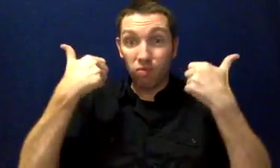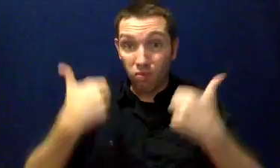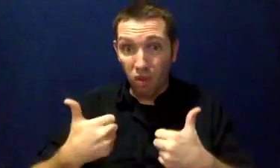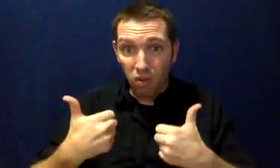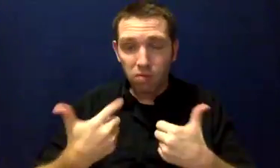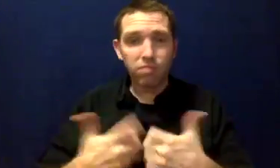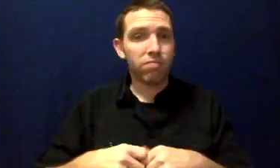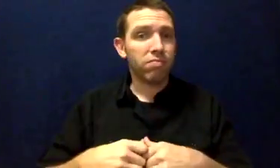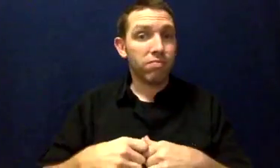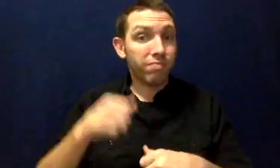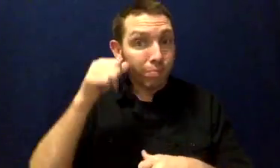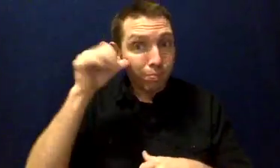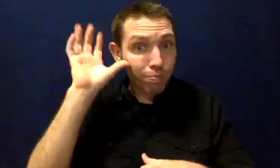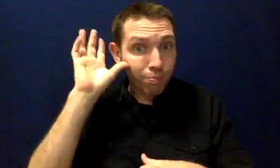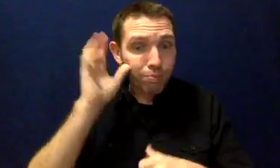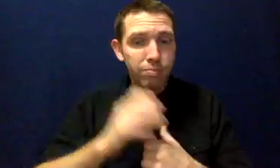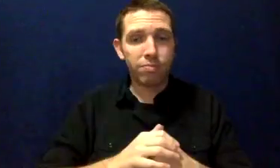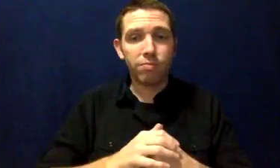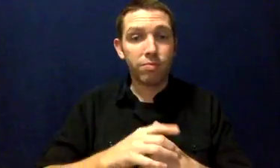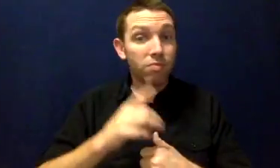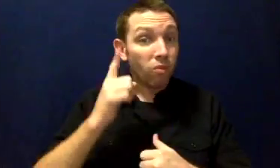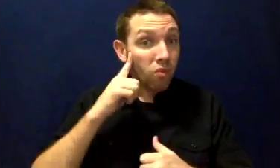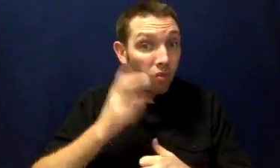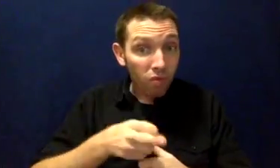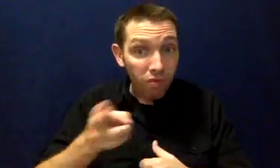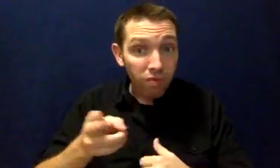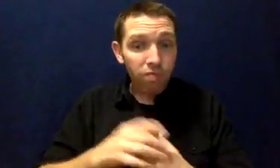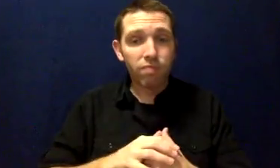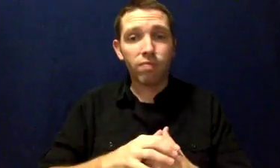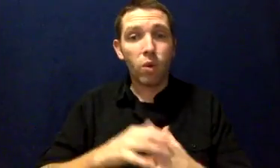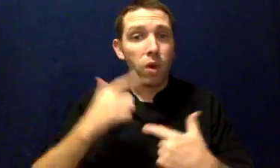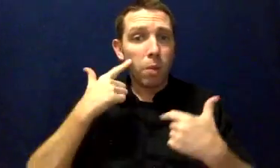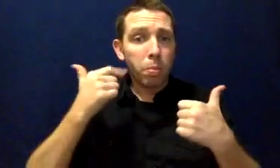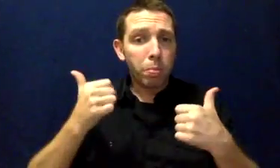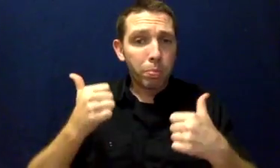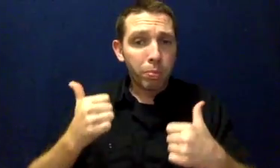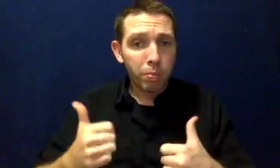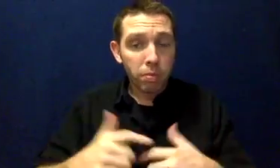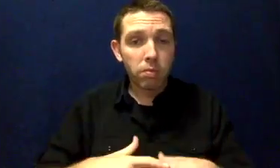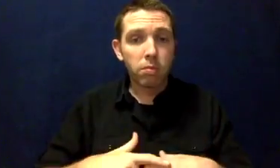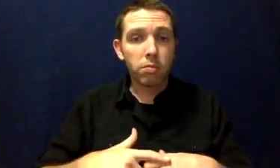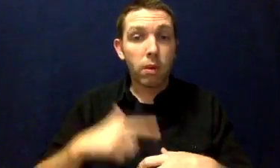A person with Usher may have some hearing loss or be profoundly deaf. That includes people who are hard of hearing and those with progressive hearing loss.